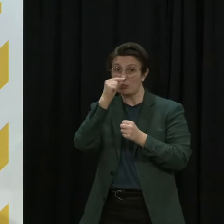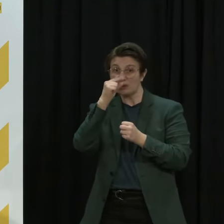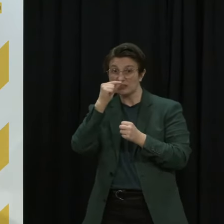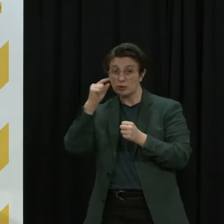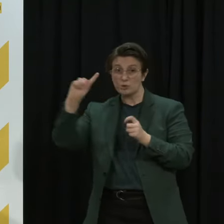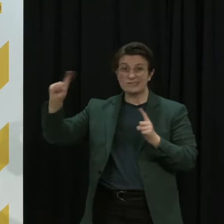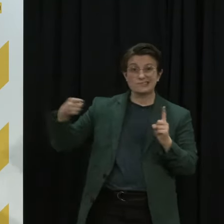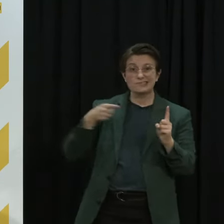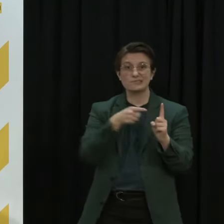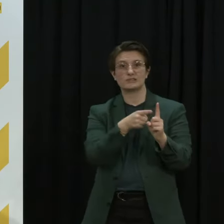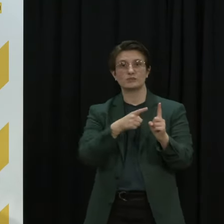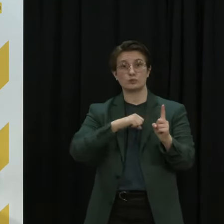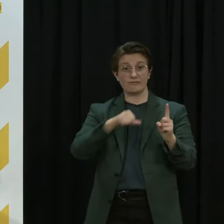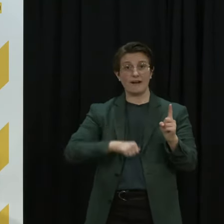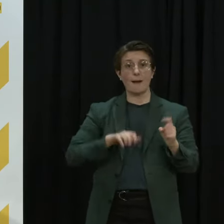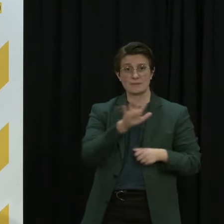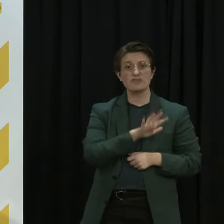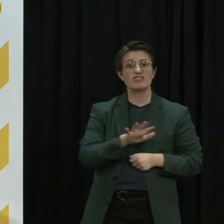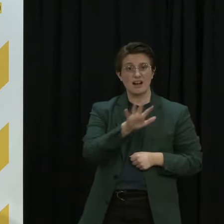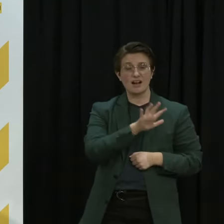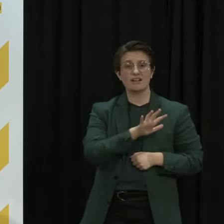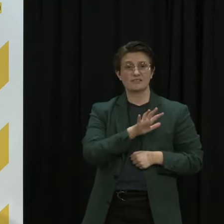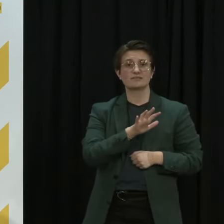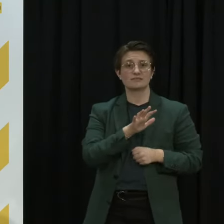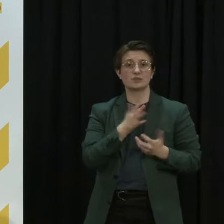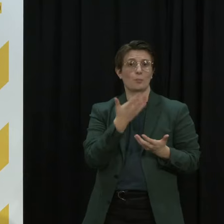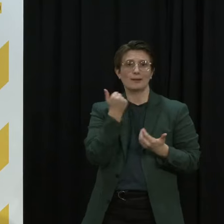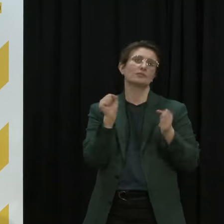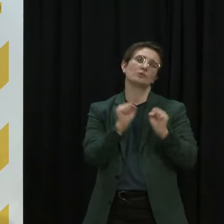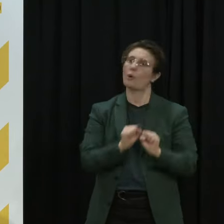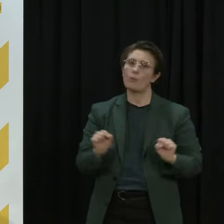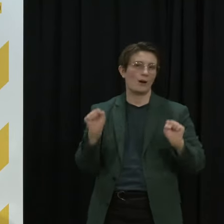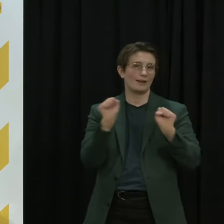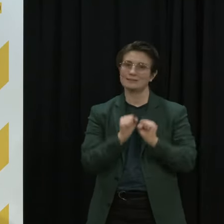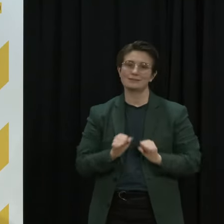about that COVID-19 won't reach into rural activities because of the relative isolation. That is wrong. COVID-19 will not pass by.